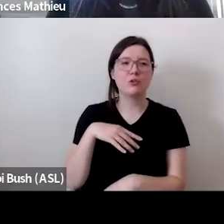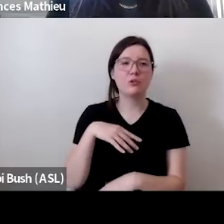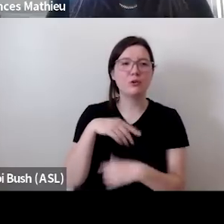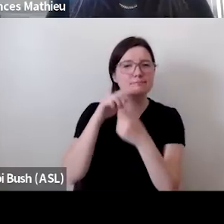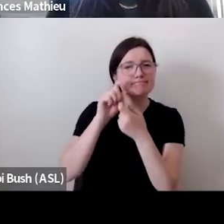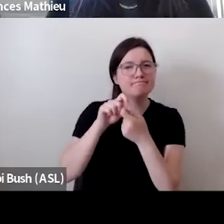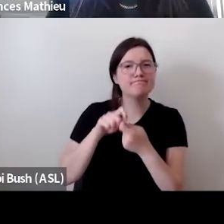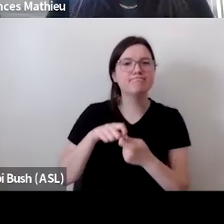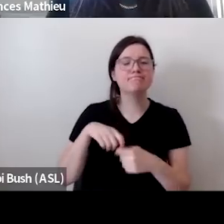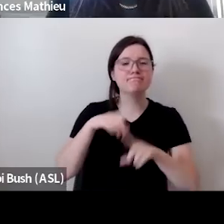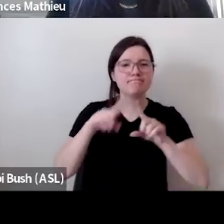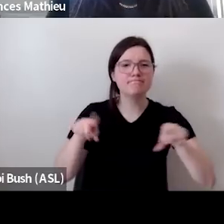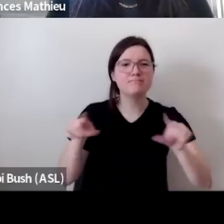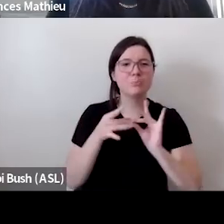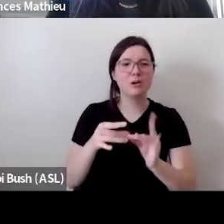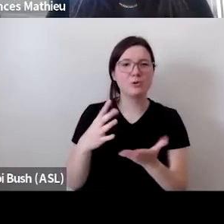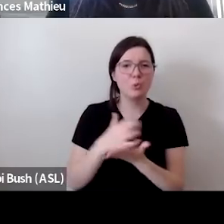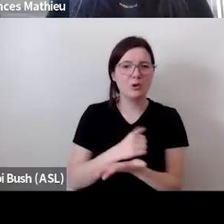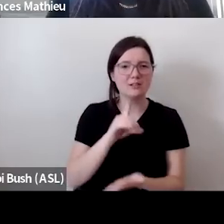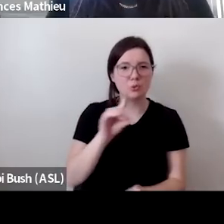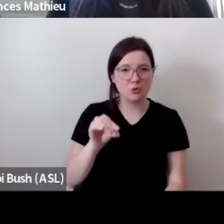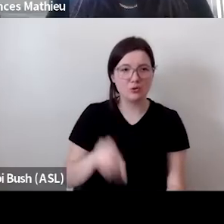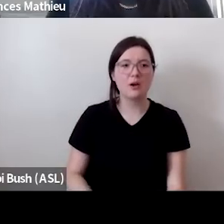considerations when providing treatment too.